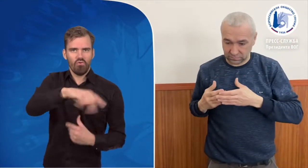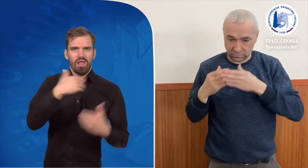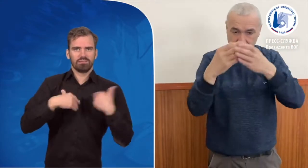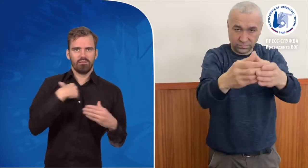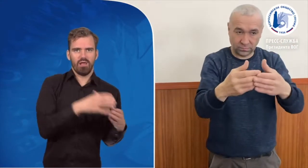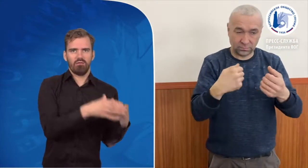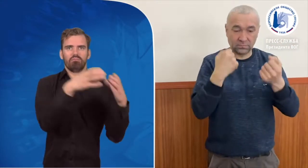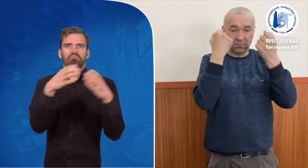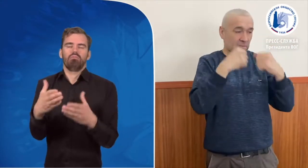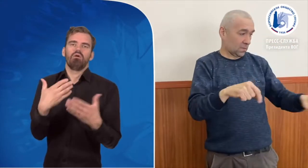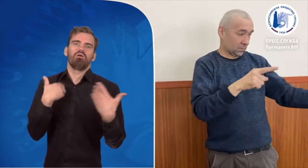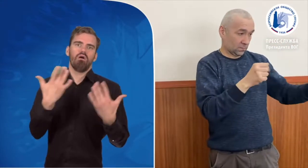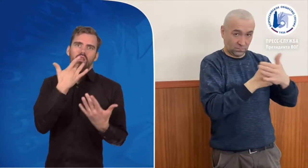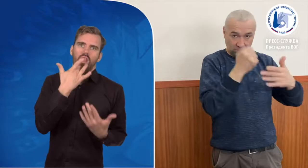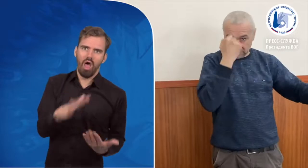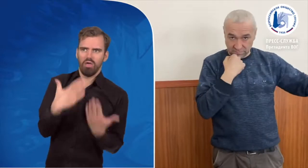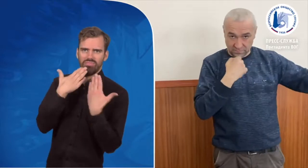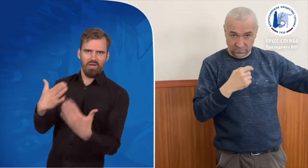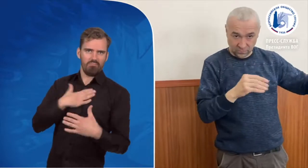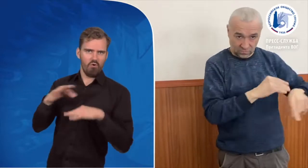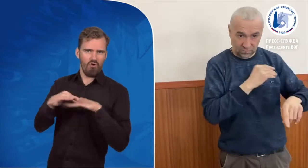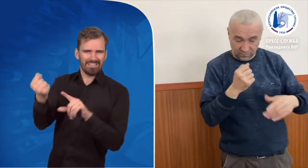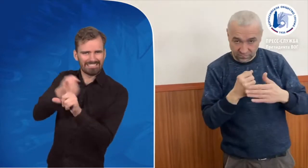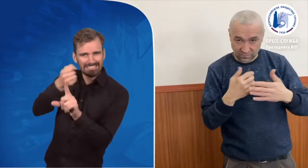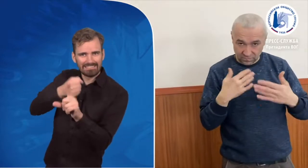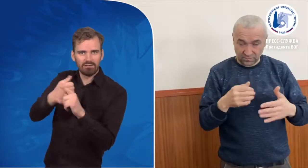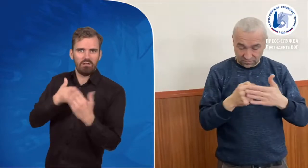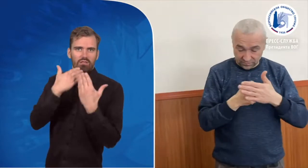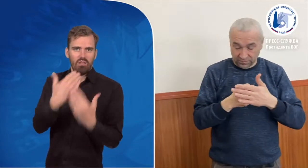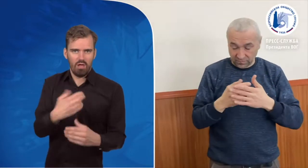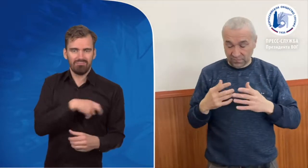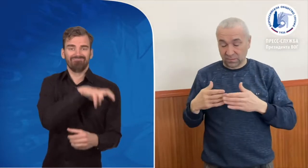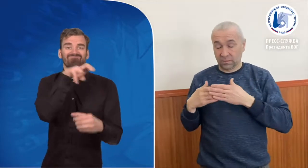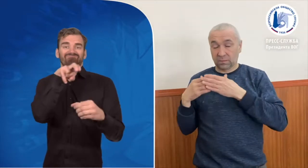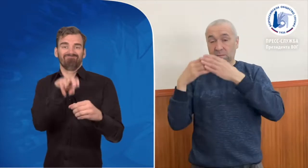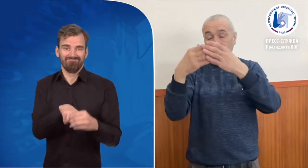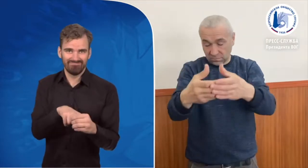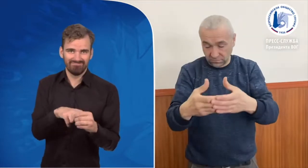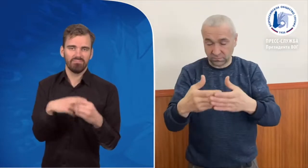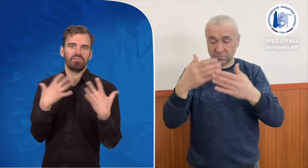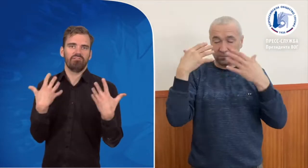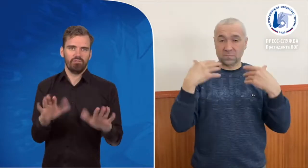at a certain time by an already organized group for our bus the next day. At the point,